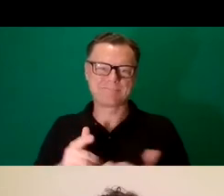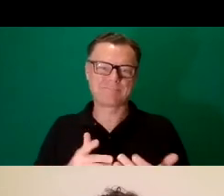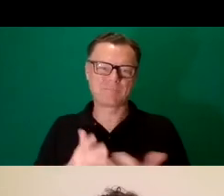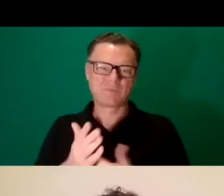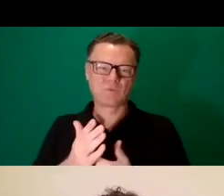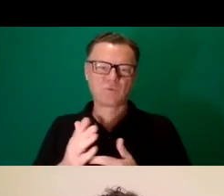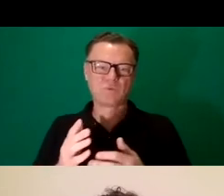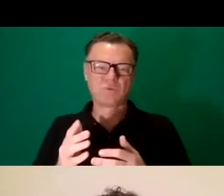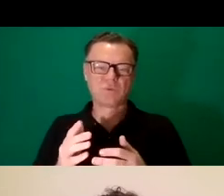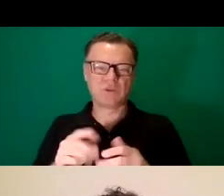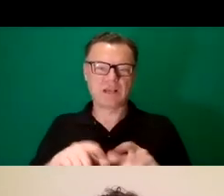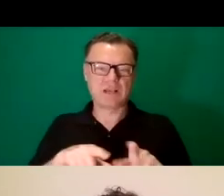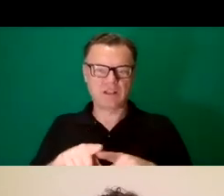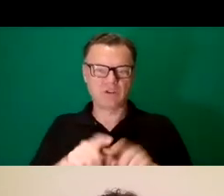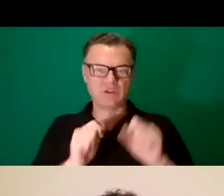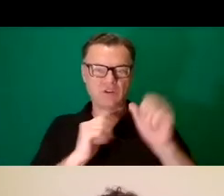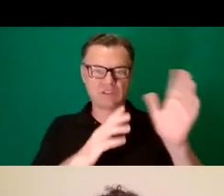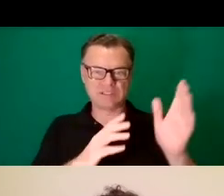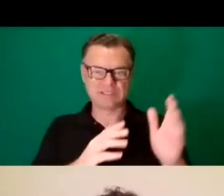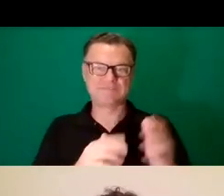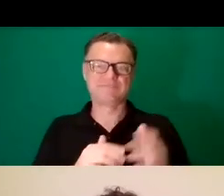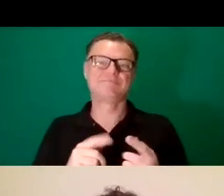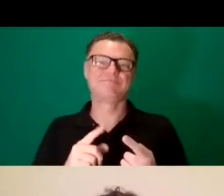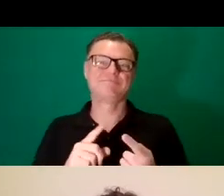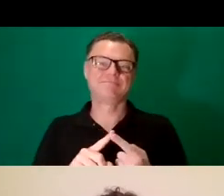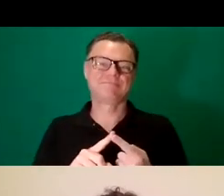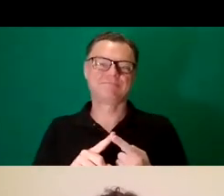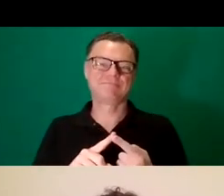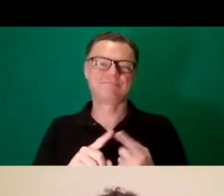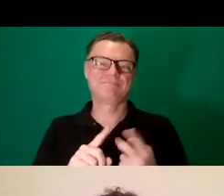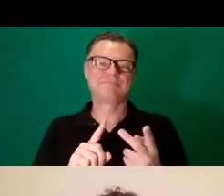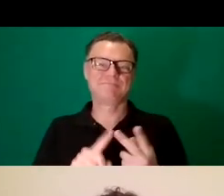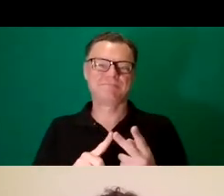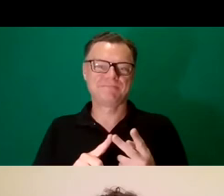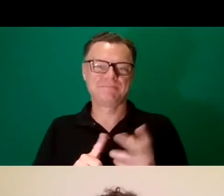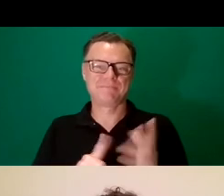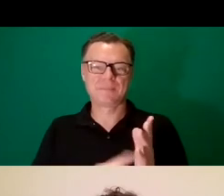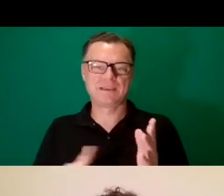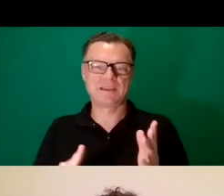I started learning Auslan and then I knew that I wanted a